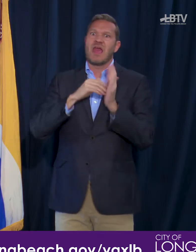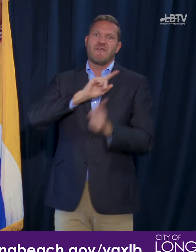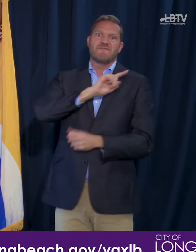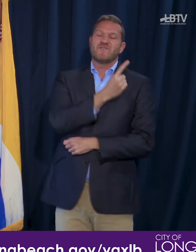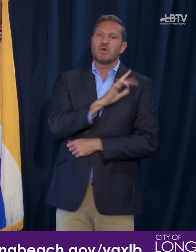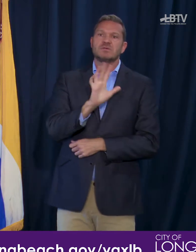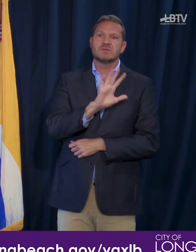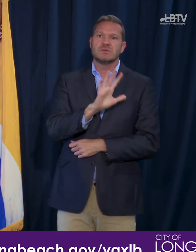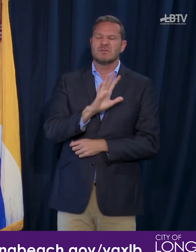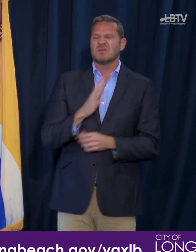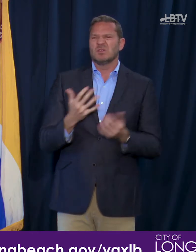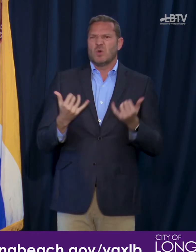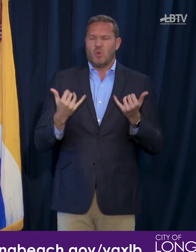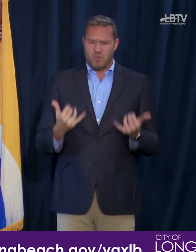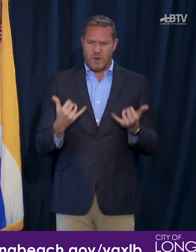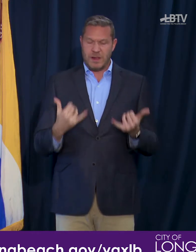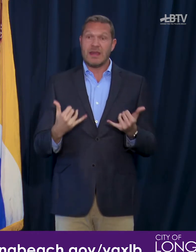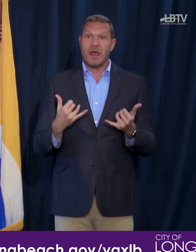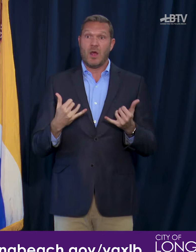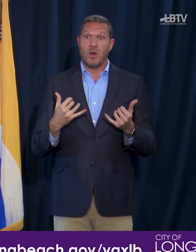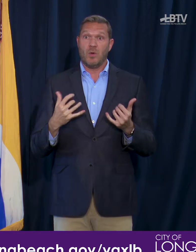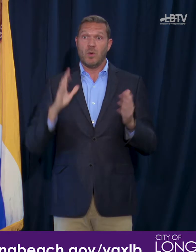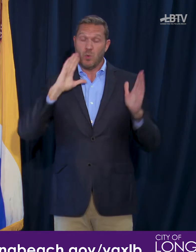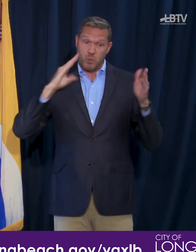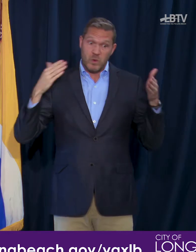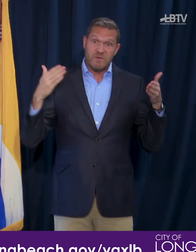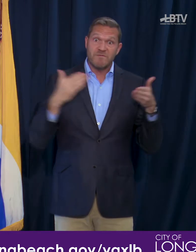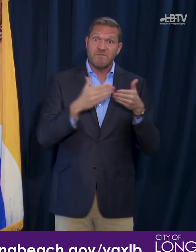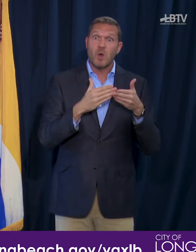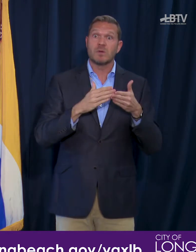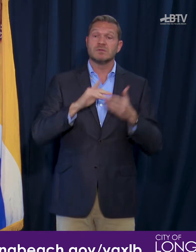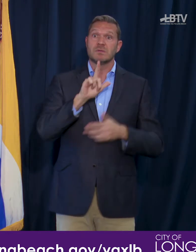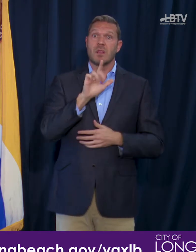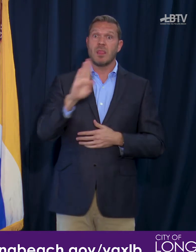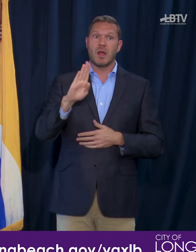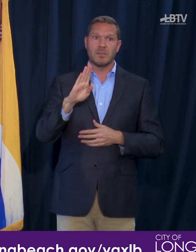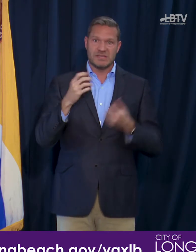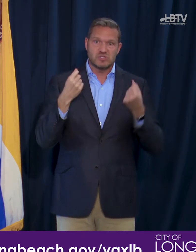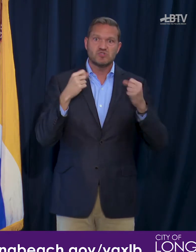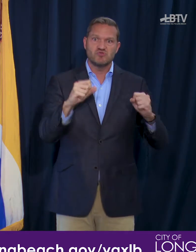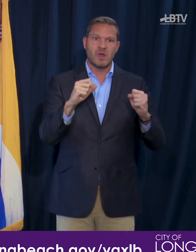Long Beach, we're really focusing on getting everybody in within their 21 and 28 days depending